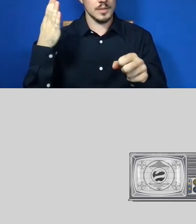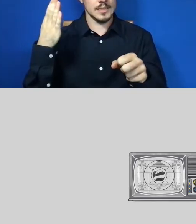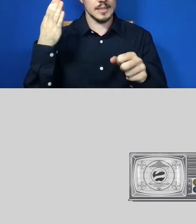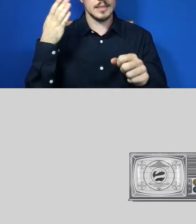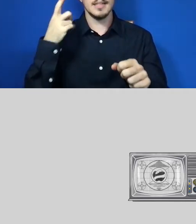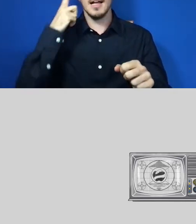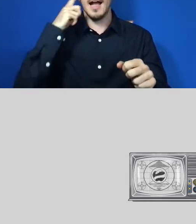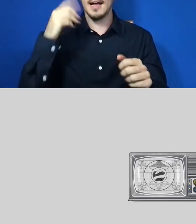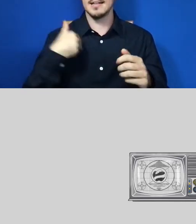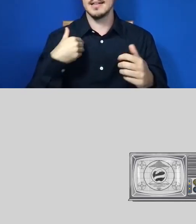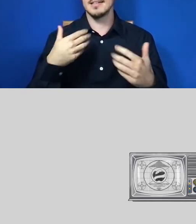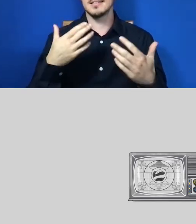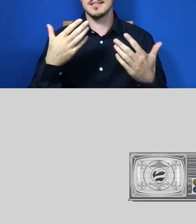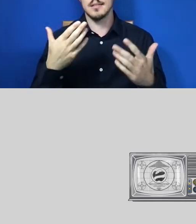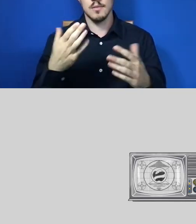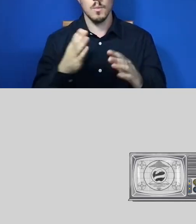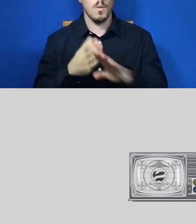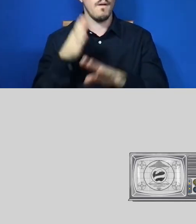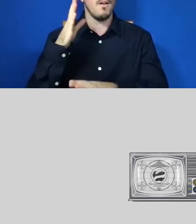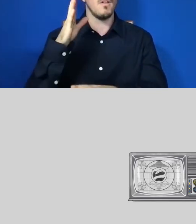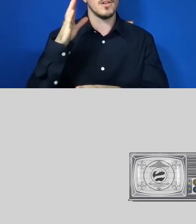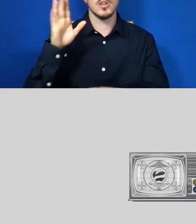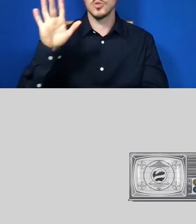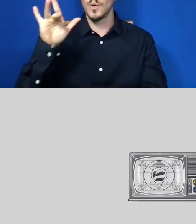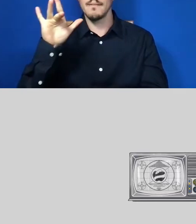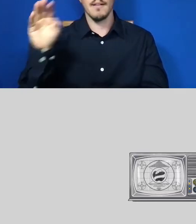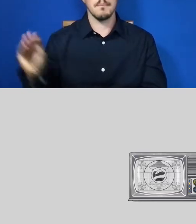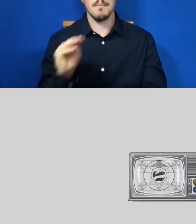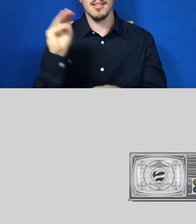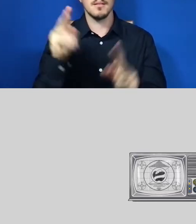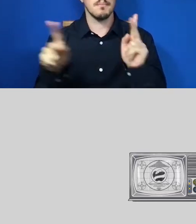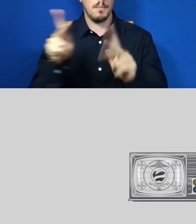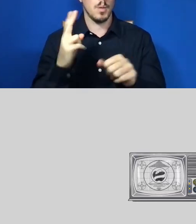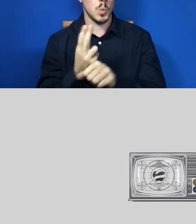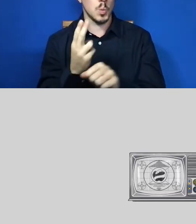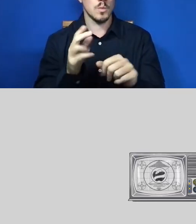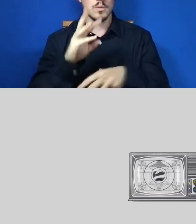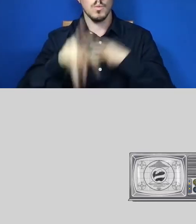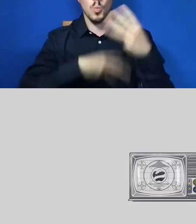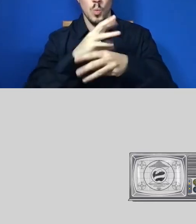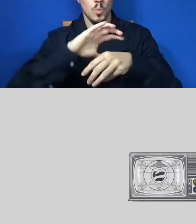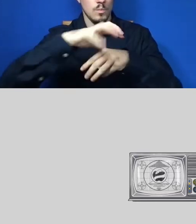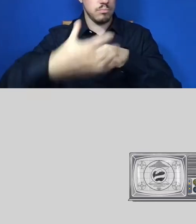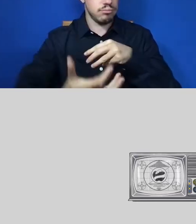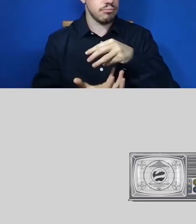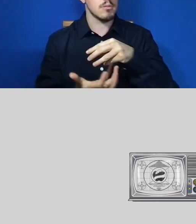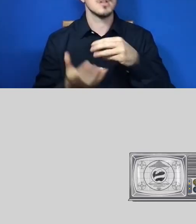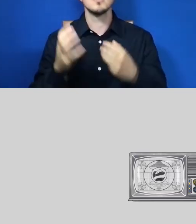and is trusted by over 25,000,000 users worldwide. Just by installing Anaconda,